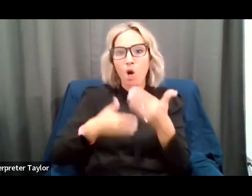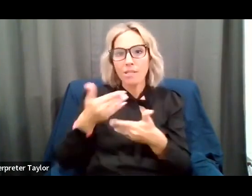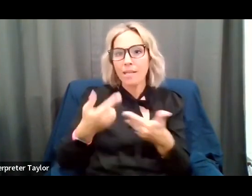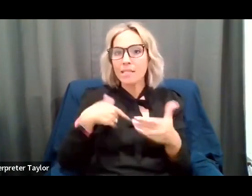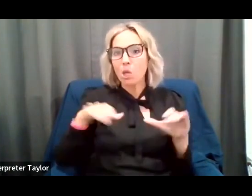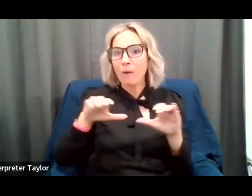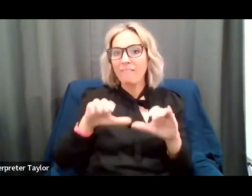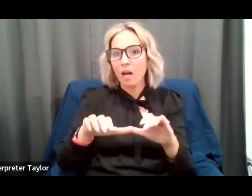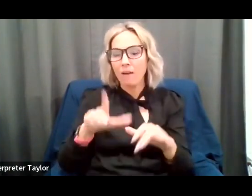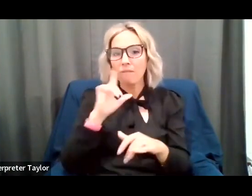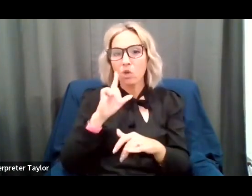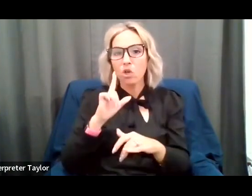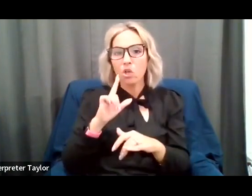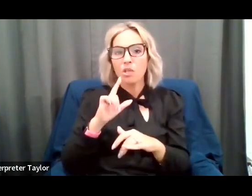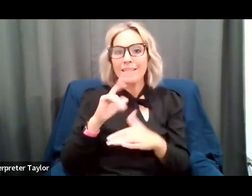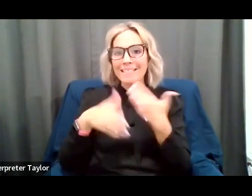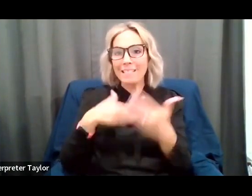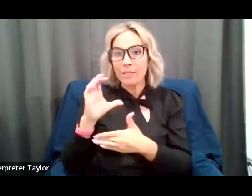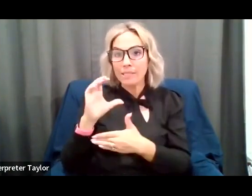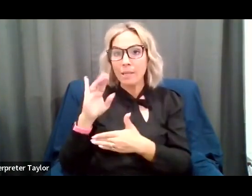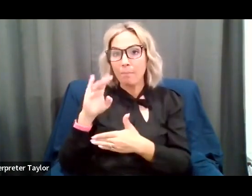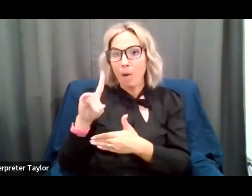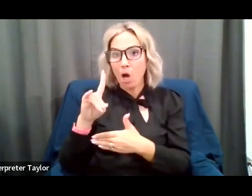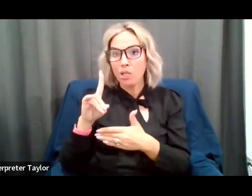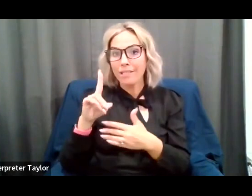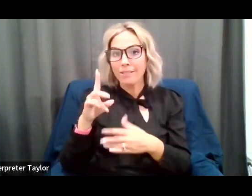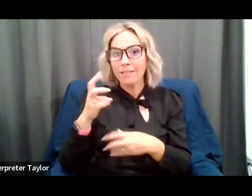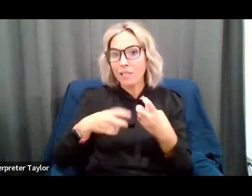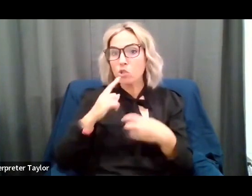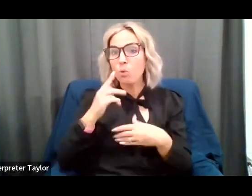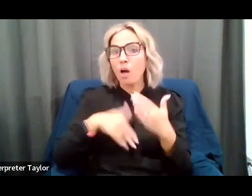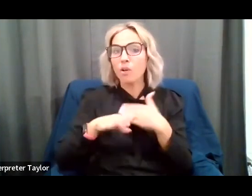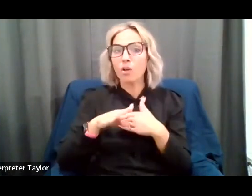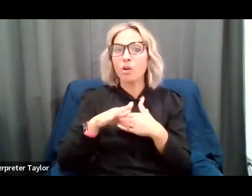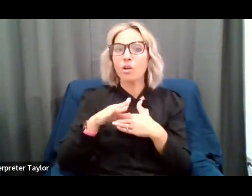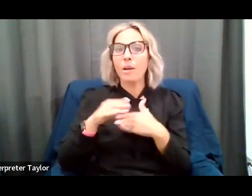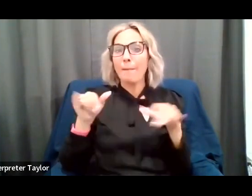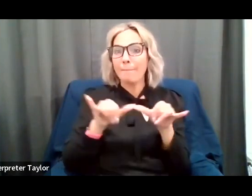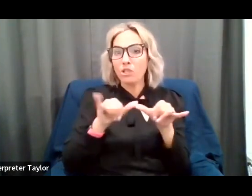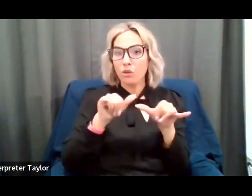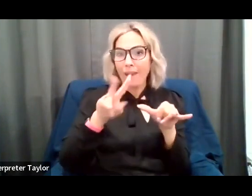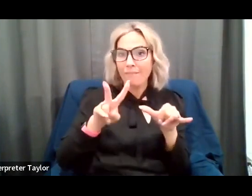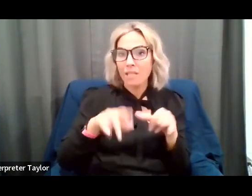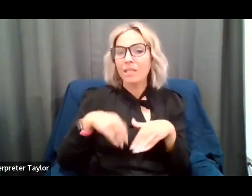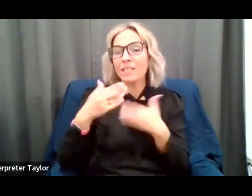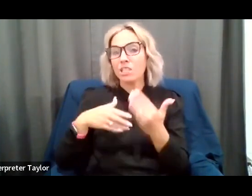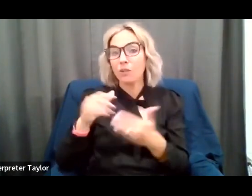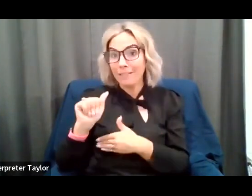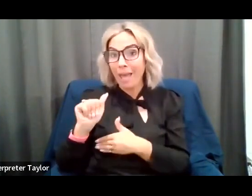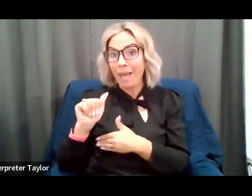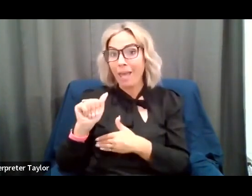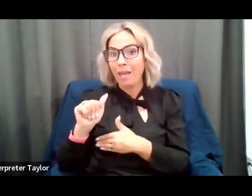we did for the Series C Bond Issue under Measure AV, the Series A Bond Measure, Bonds series for Measure AV